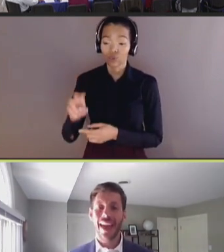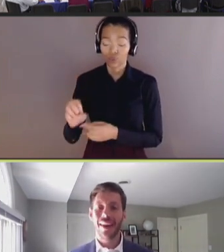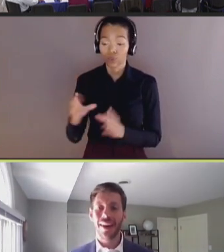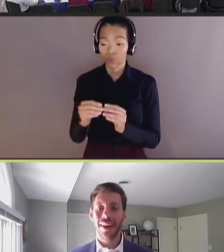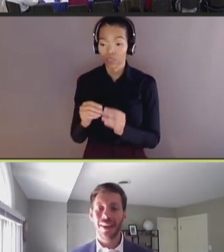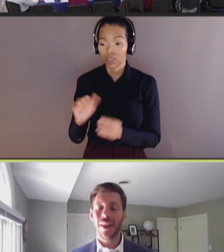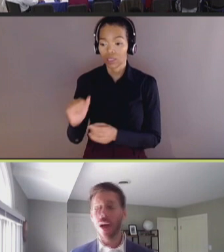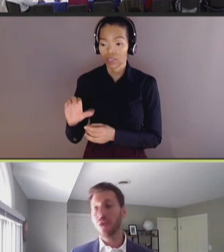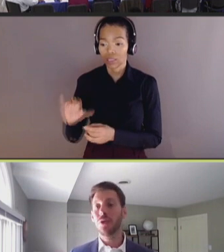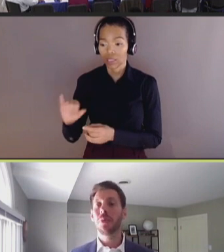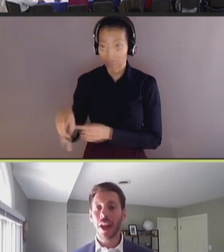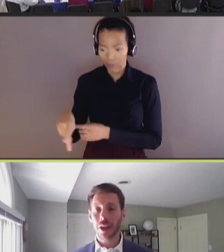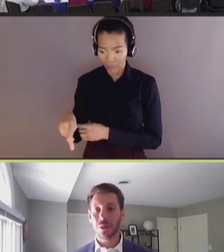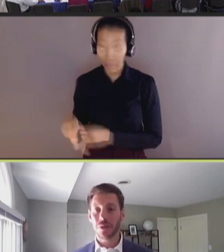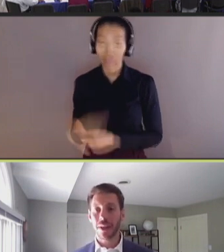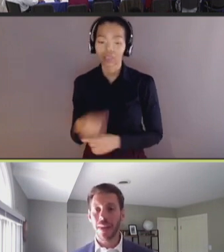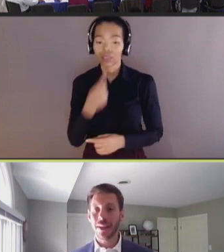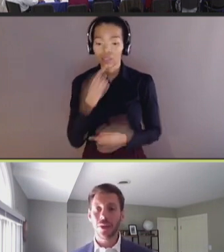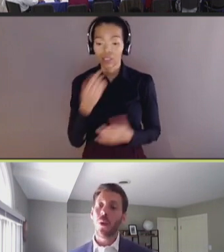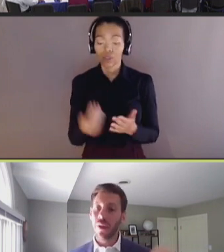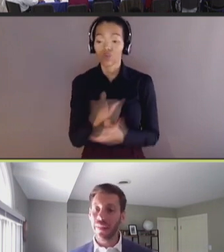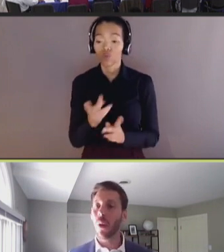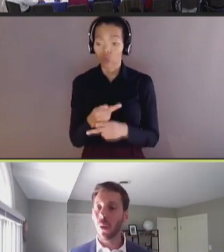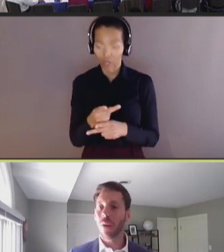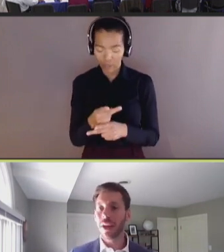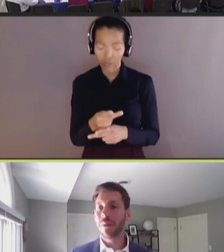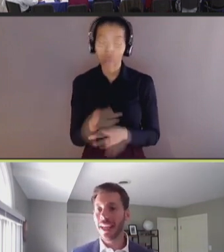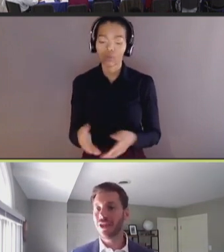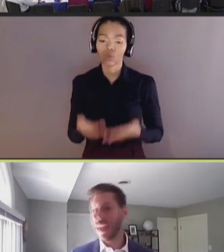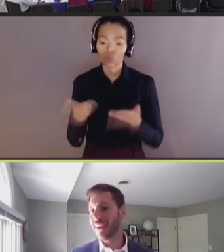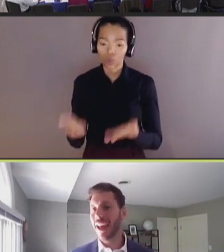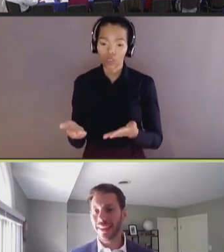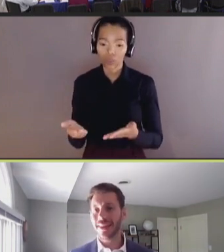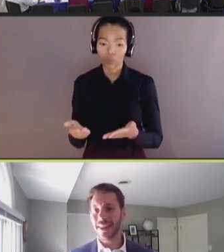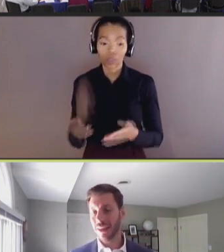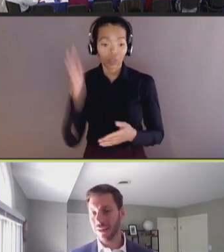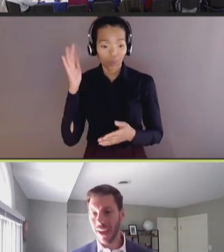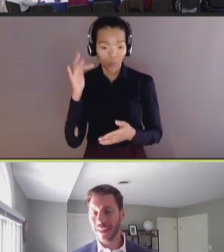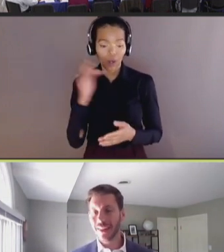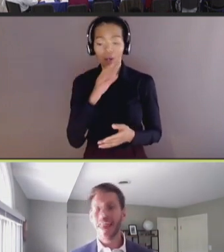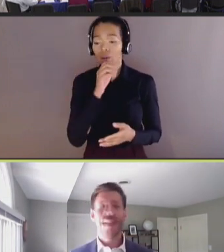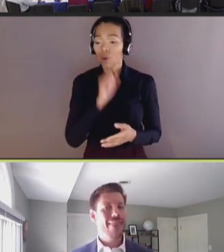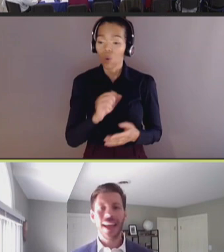that a new product was recommended when the old recommendation had not yet taken effect. That